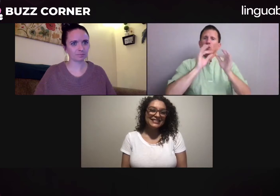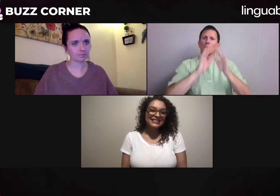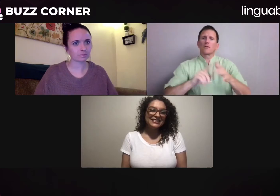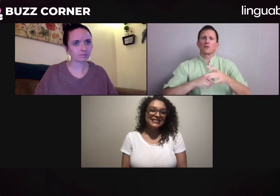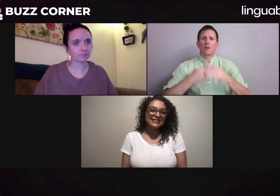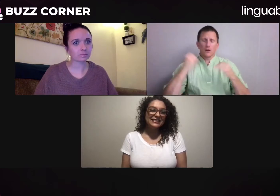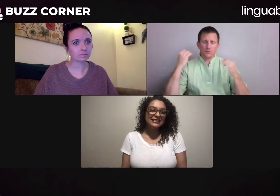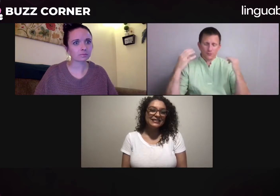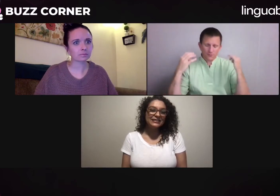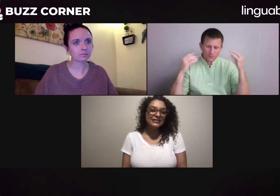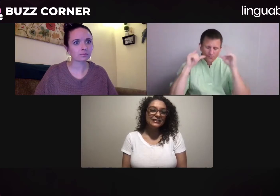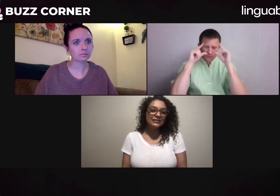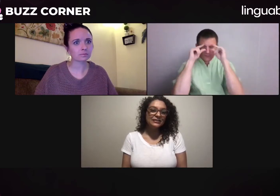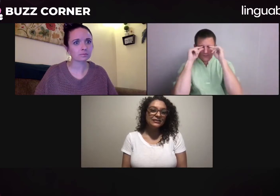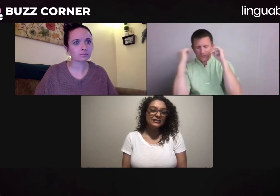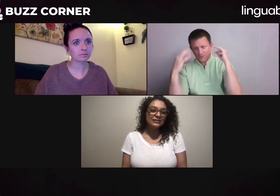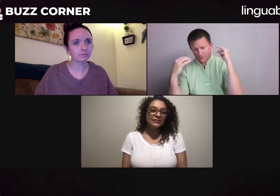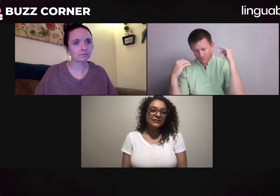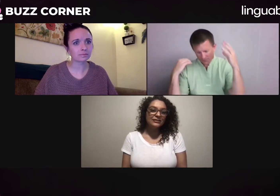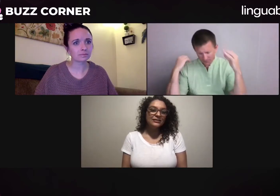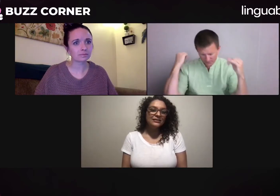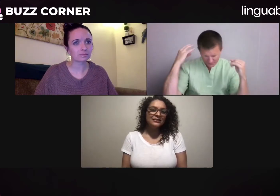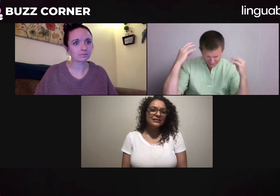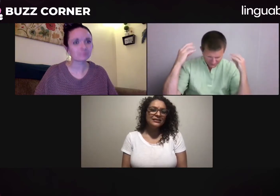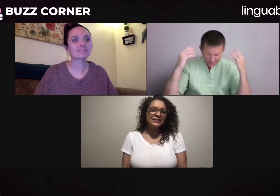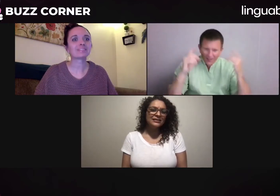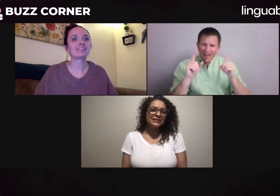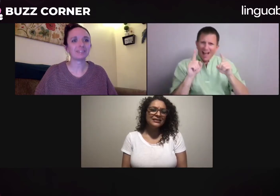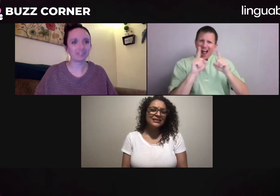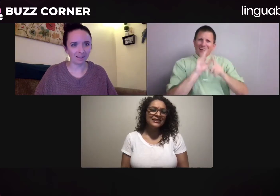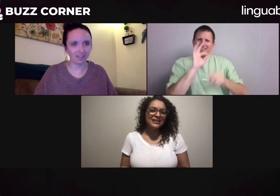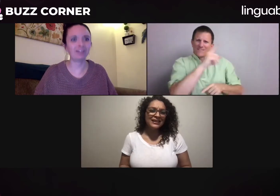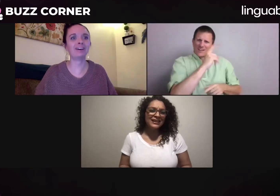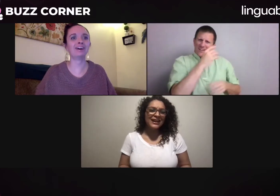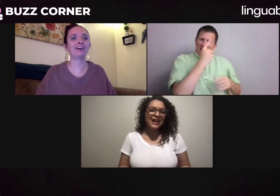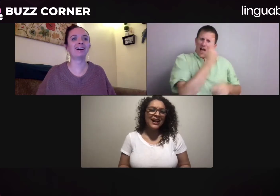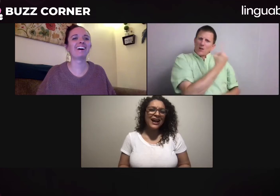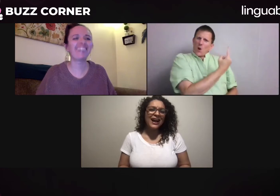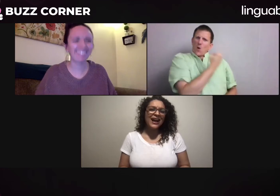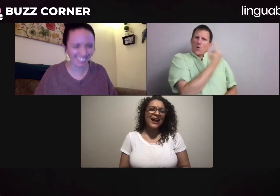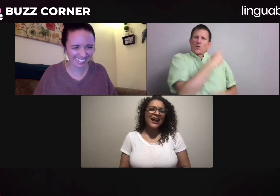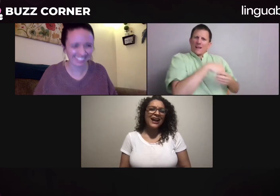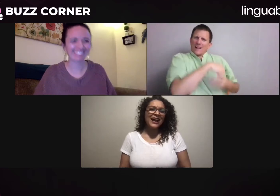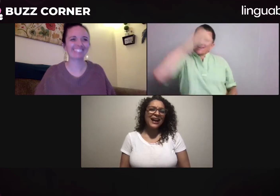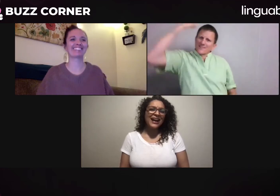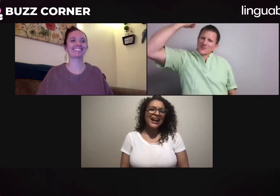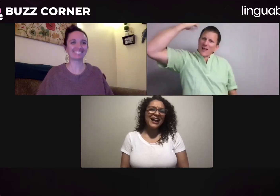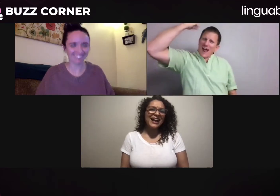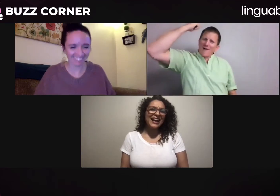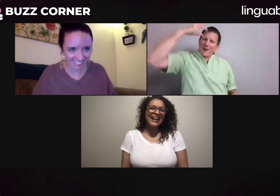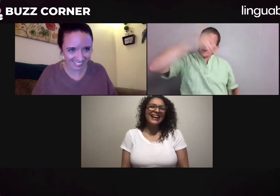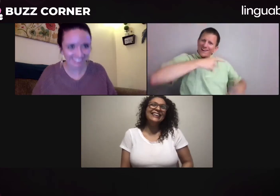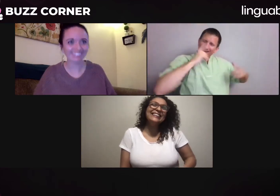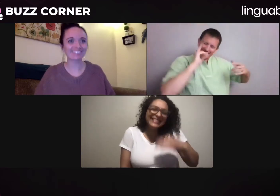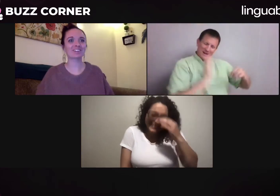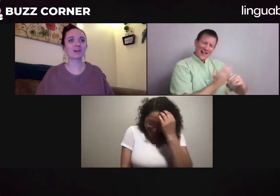And then when the music started, the interpreter closed their eyes and they were getting really into it, as in they as if they were alone,